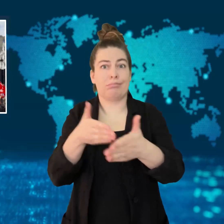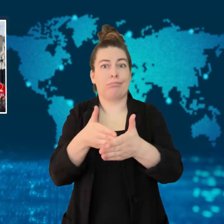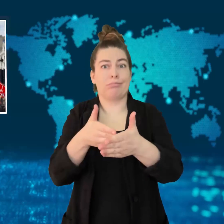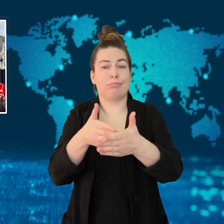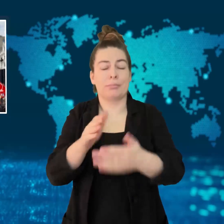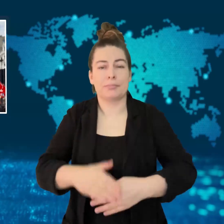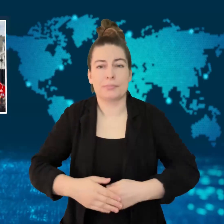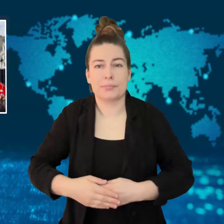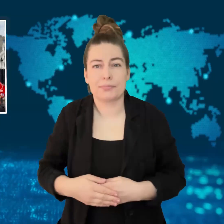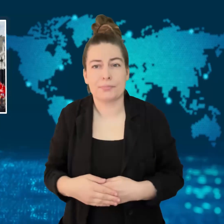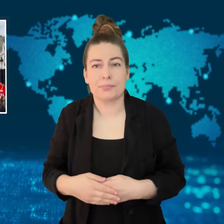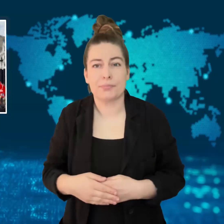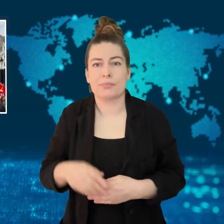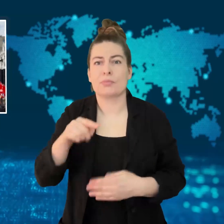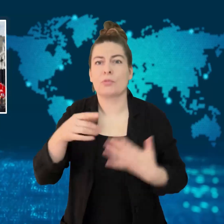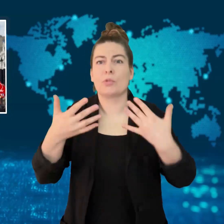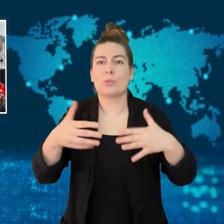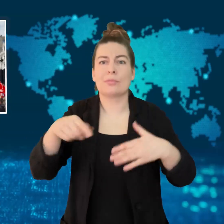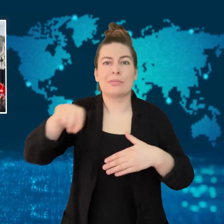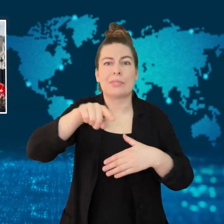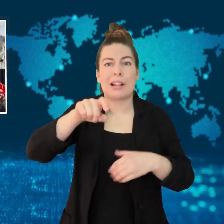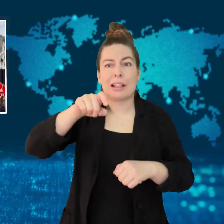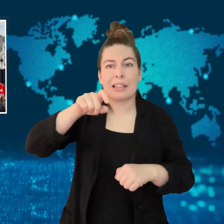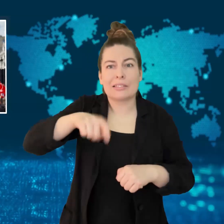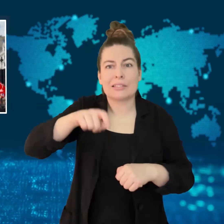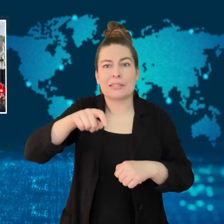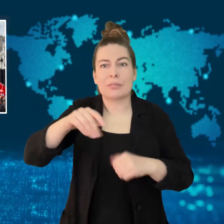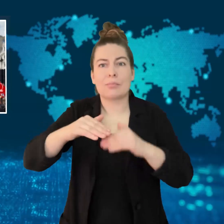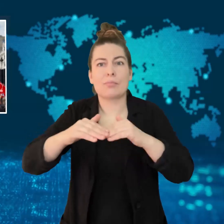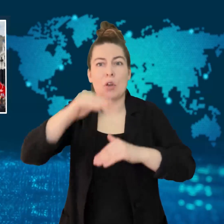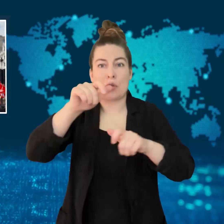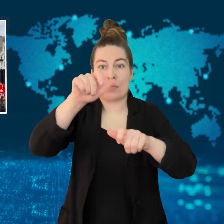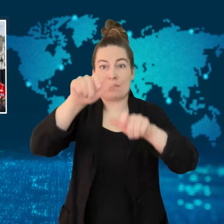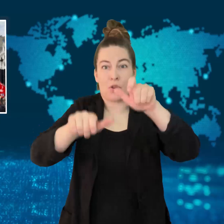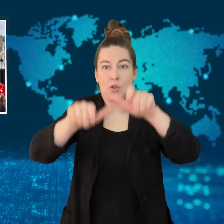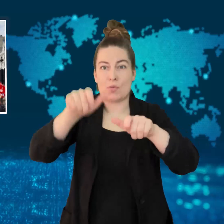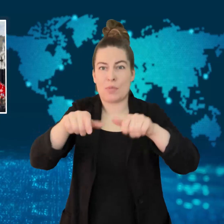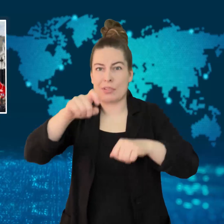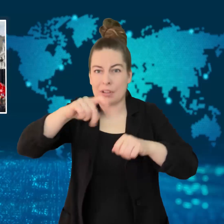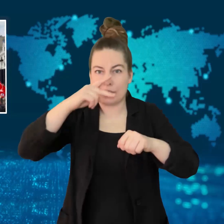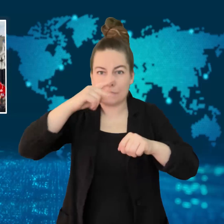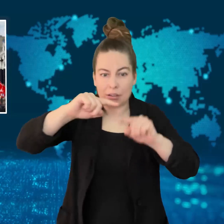There is not a cushion to help struggling renters